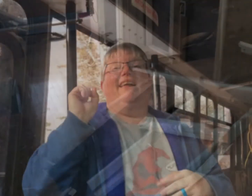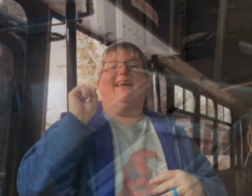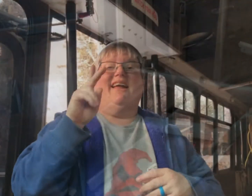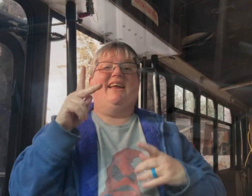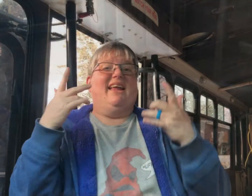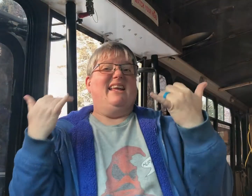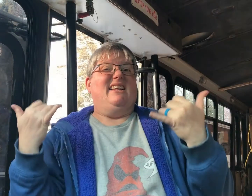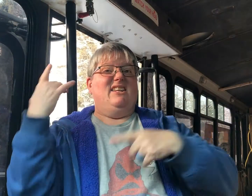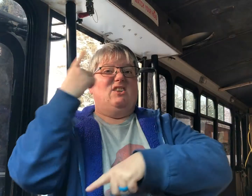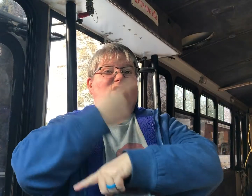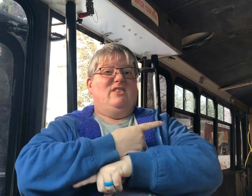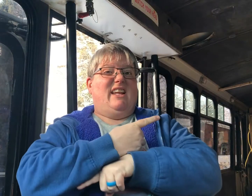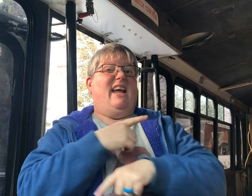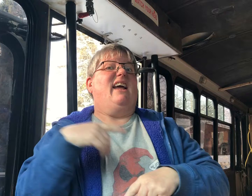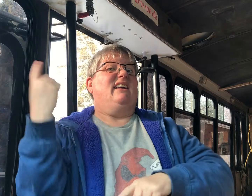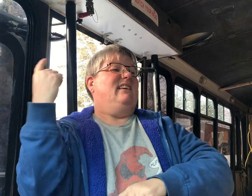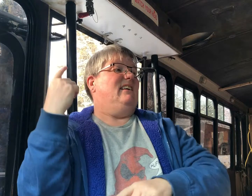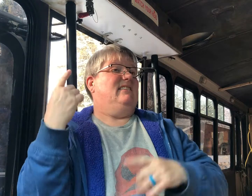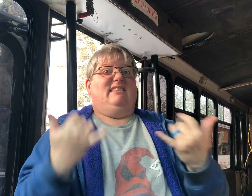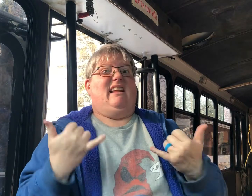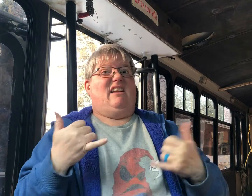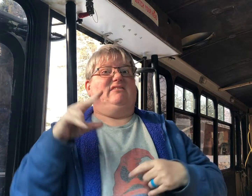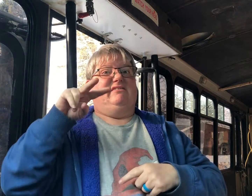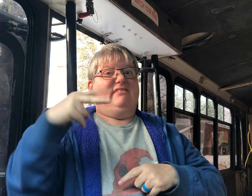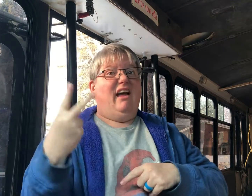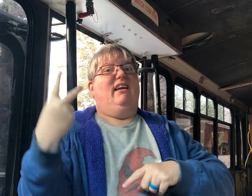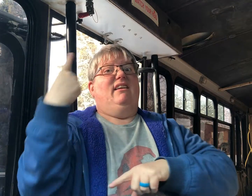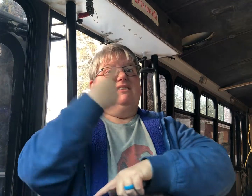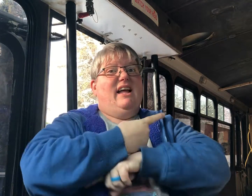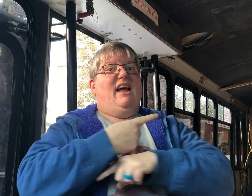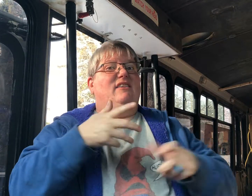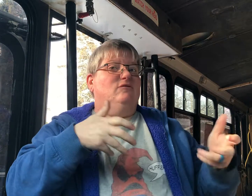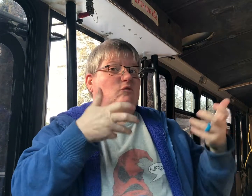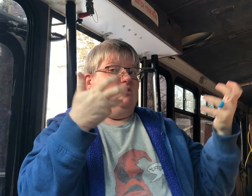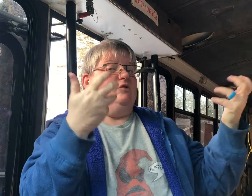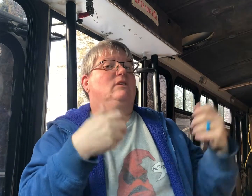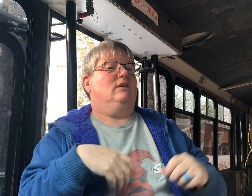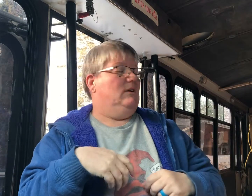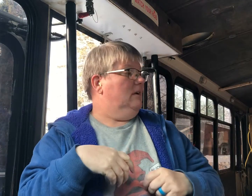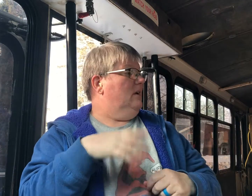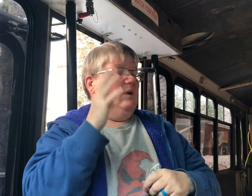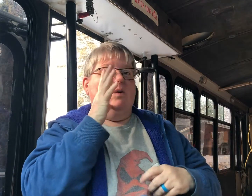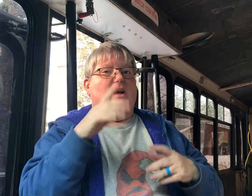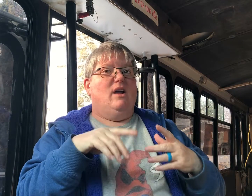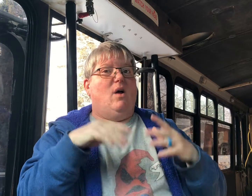Okay, so today this is the second day of the tear down.